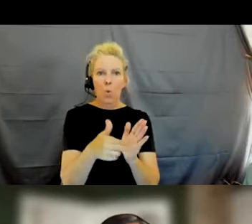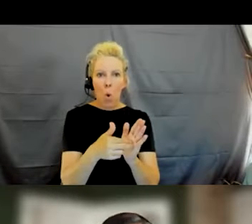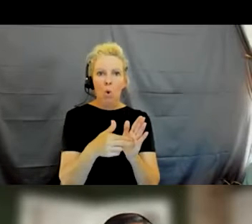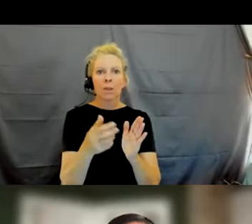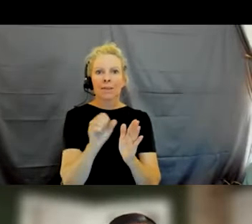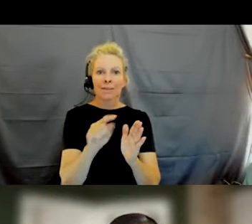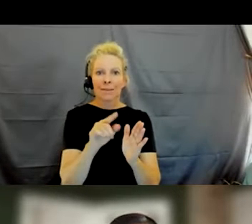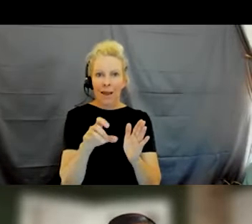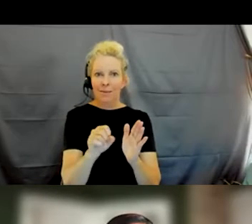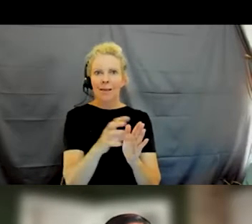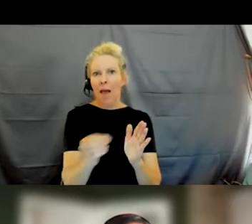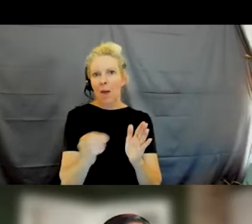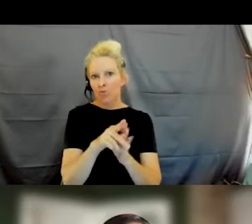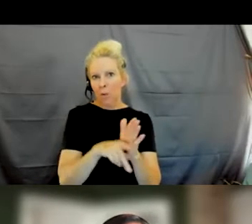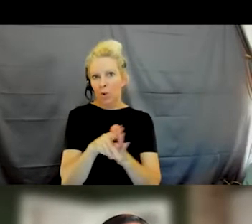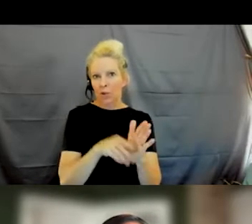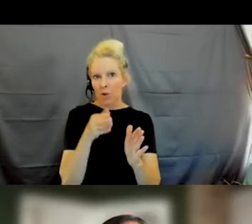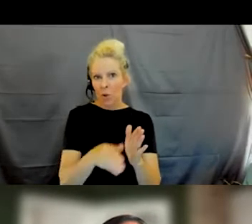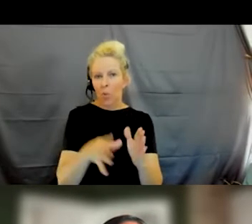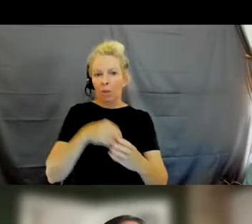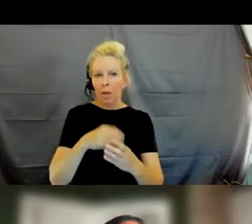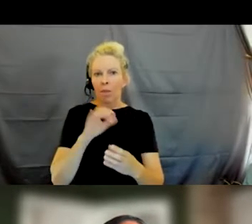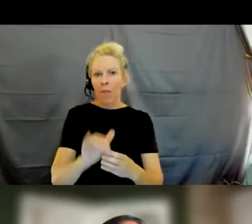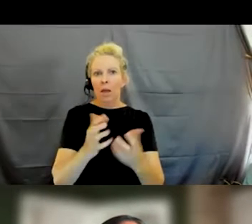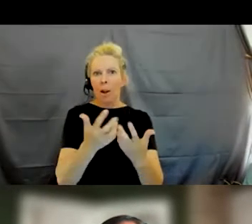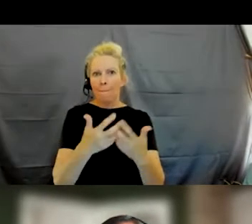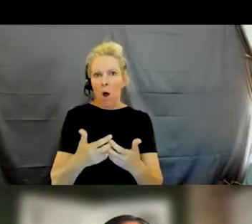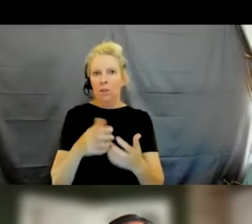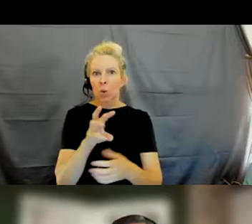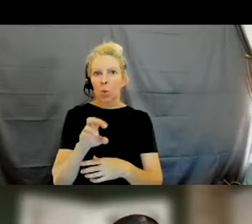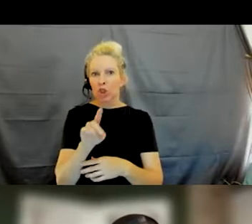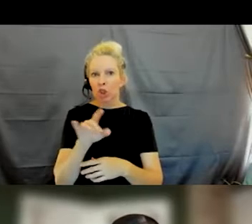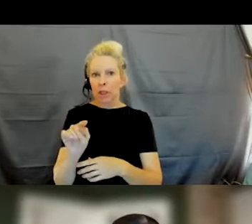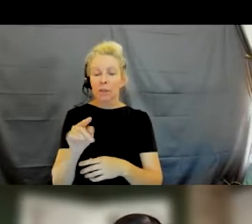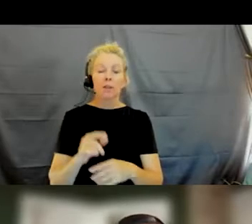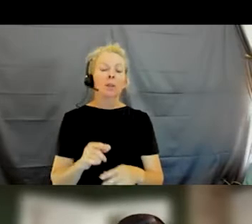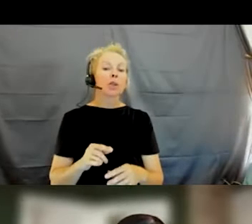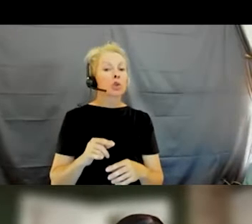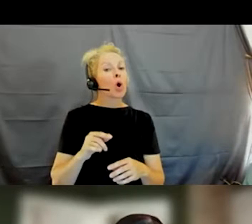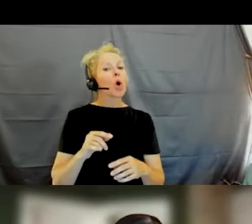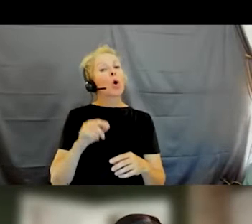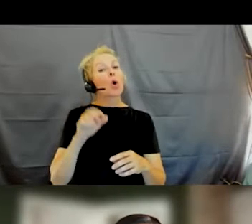component or composite widget as aria states. At this point, if I am not super familiar with